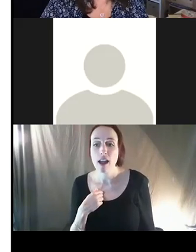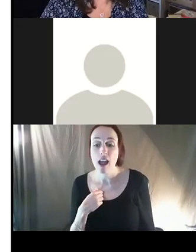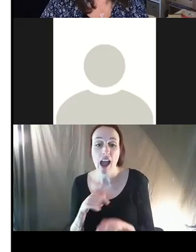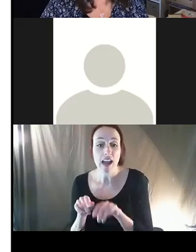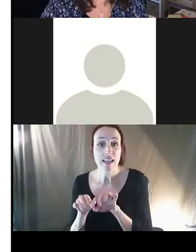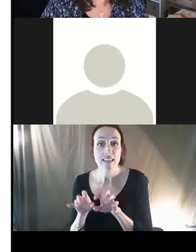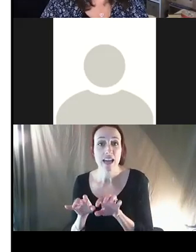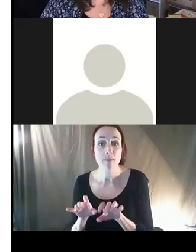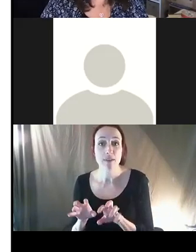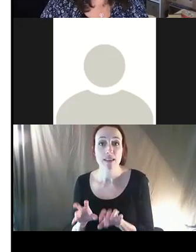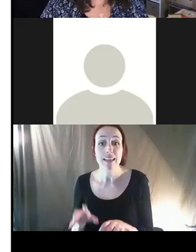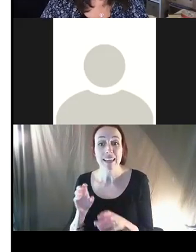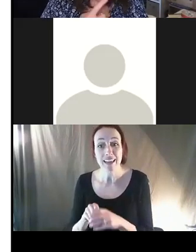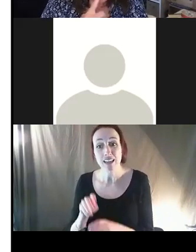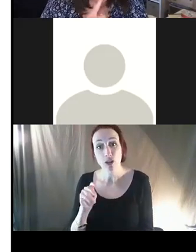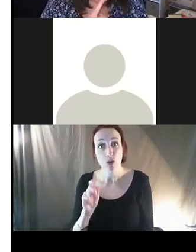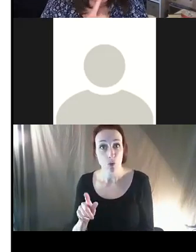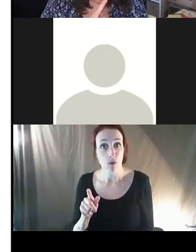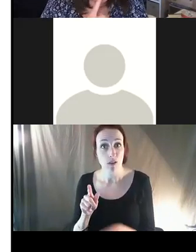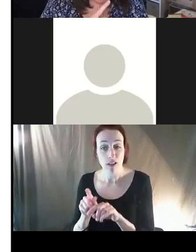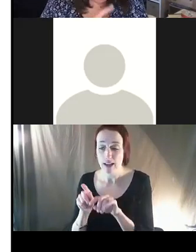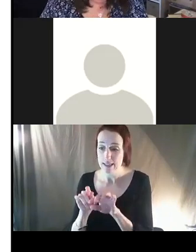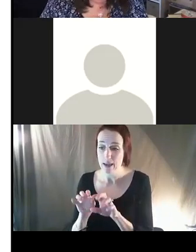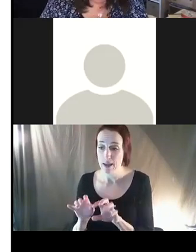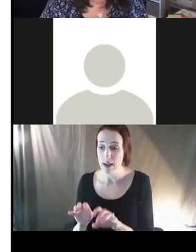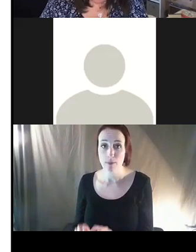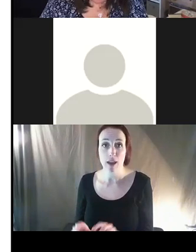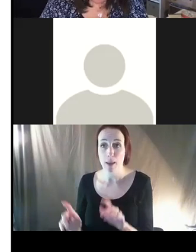that instant feedback and this got a lower grade